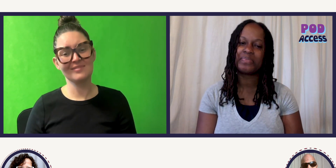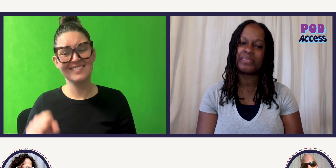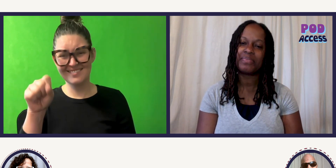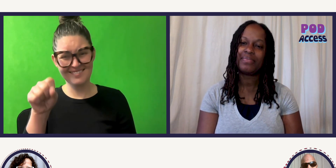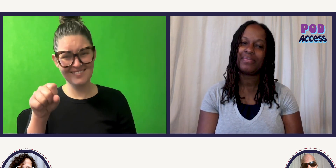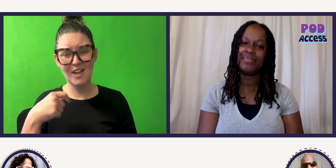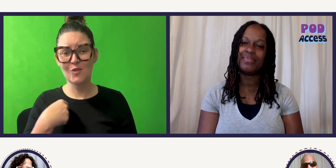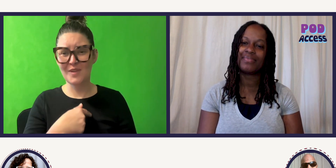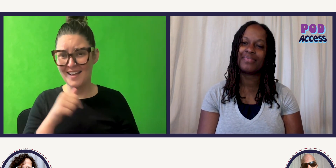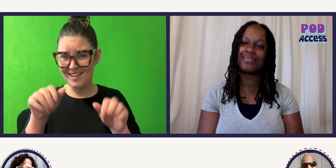Yeah, we can do that!